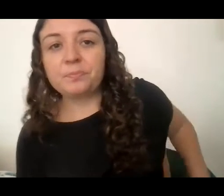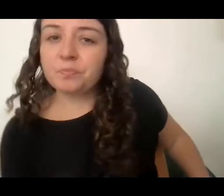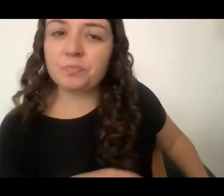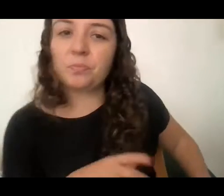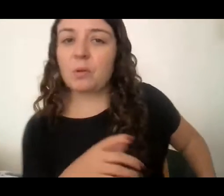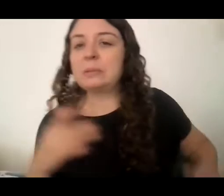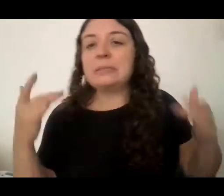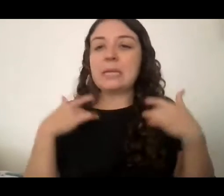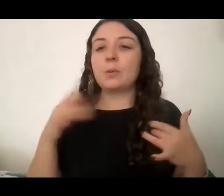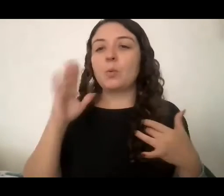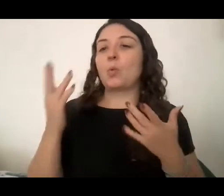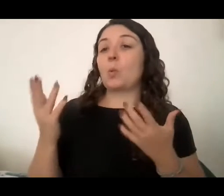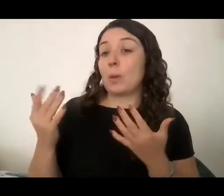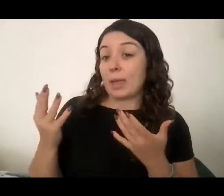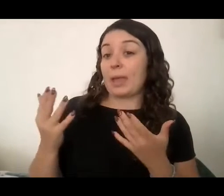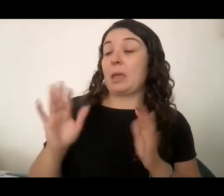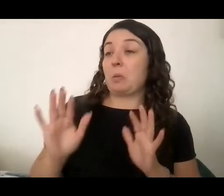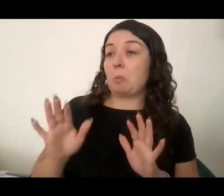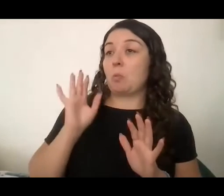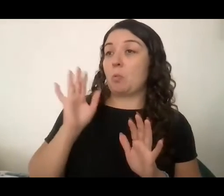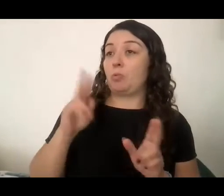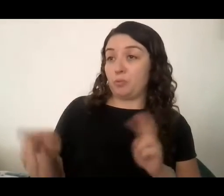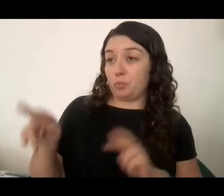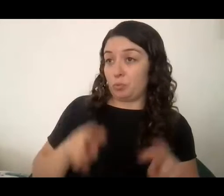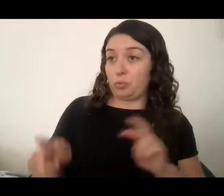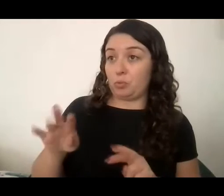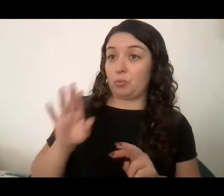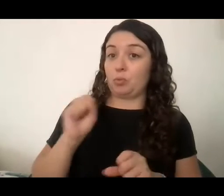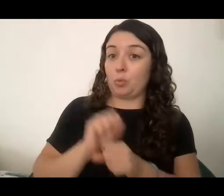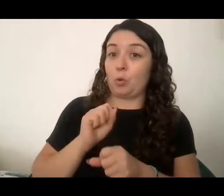we are going to review your work in the beginning of next year after you've done your business tax